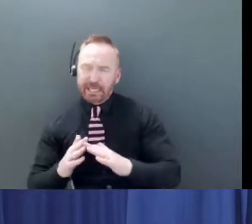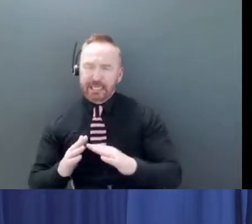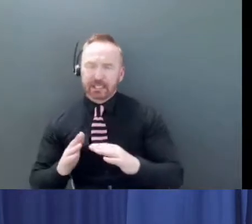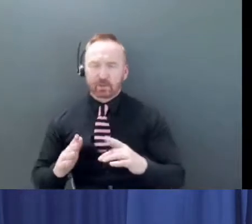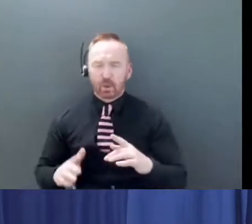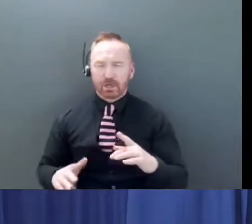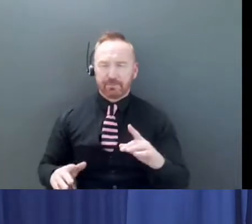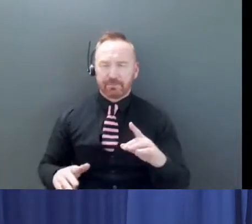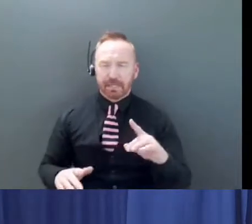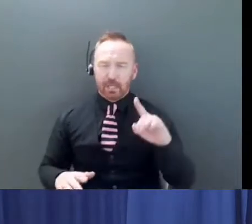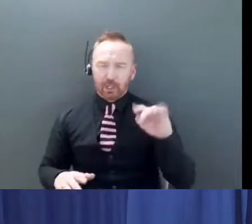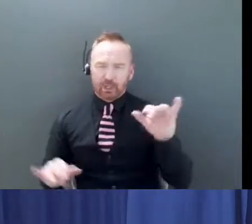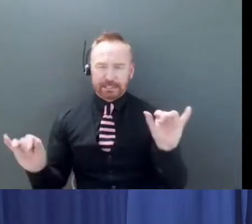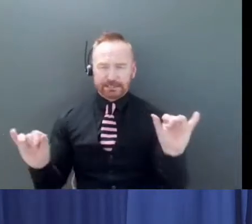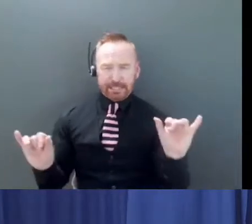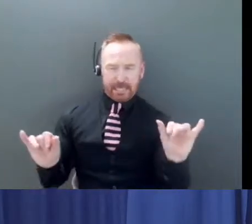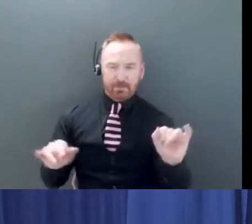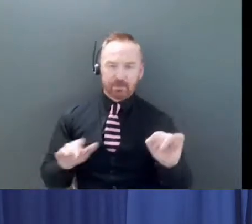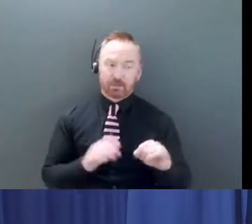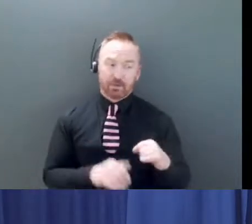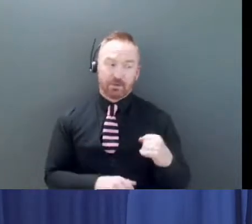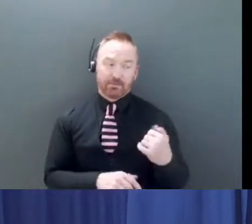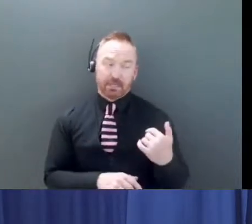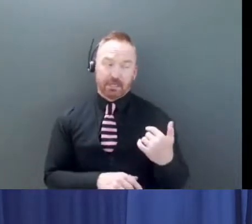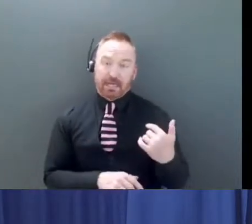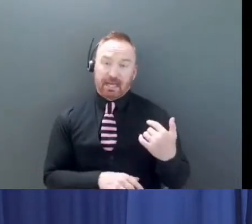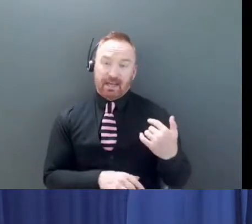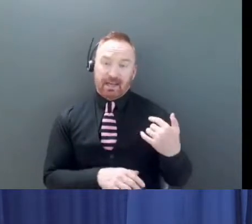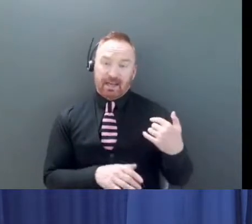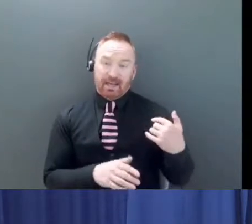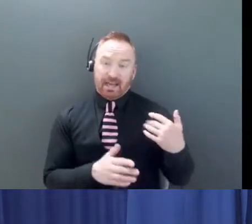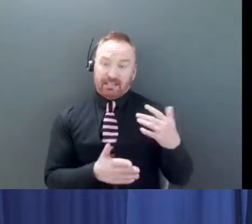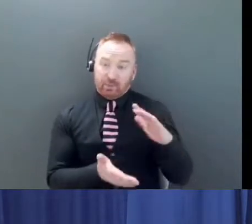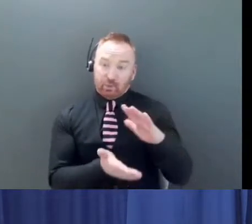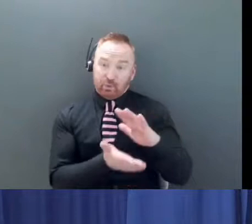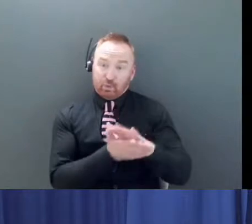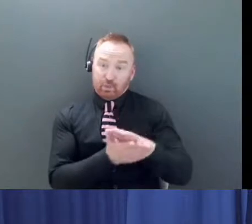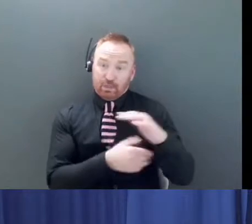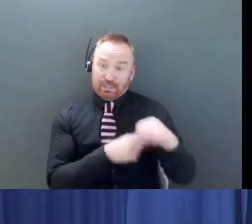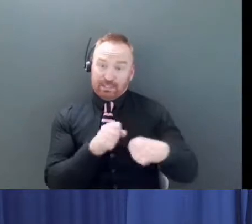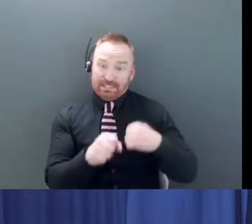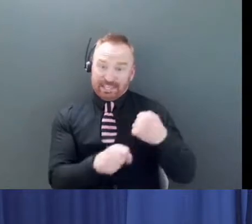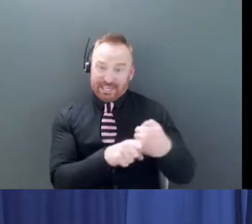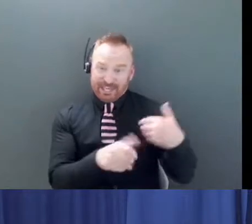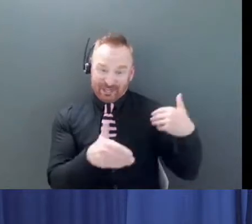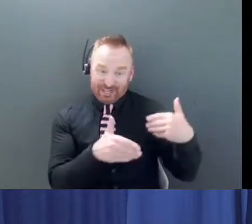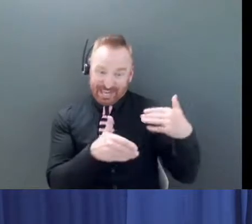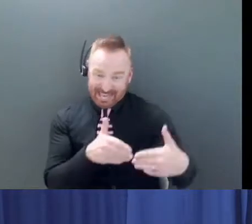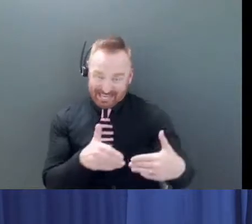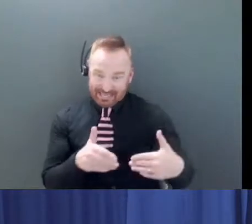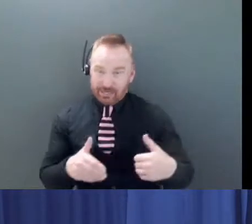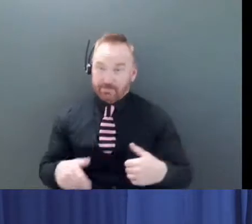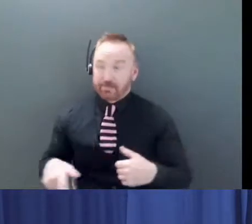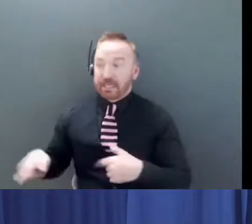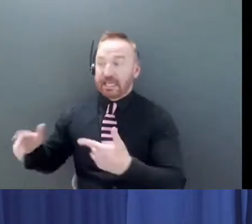That's a bit of what we saw just at the end of the school year where we had the on set of the